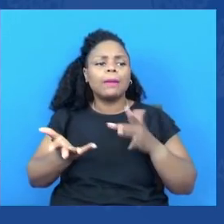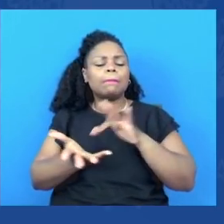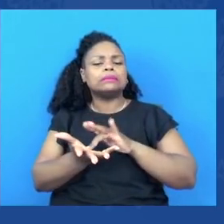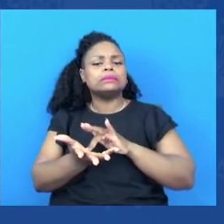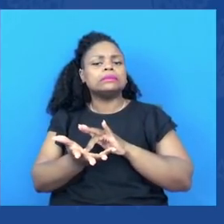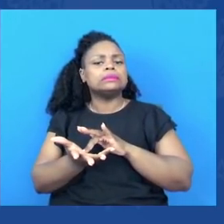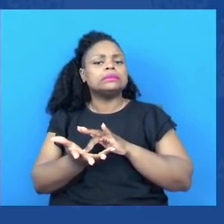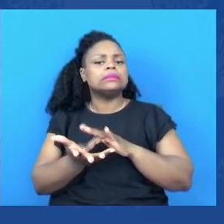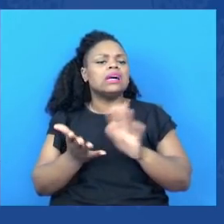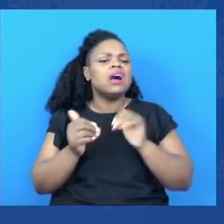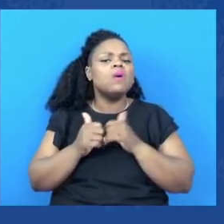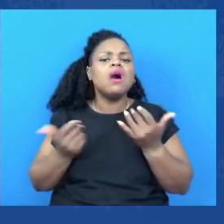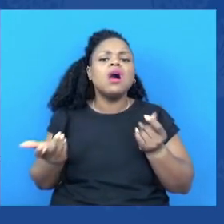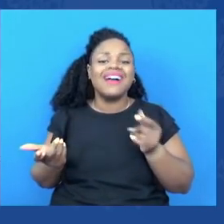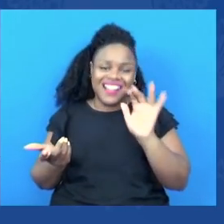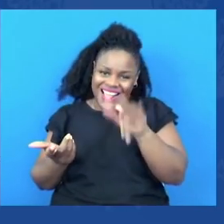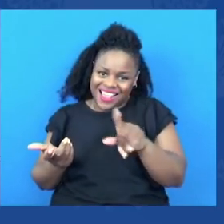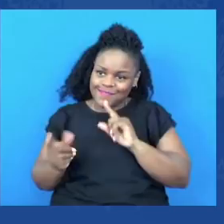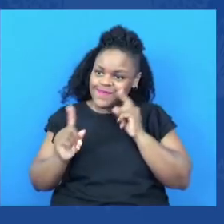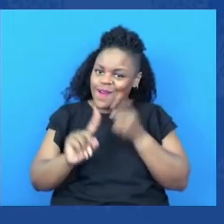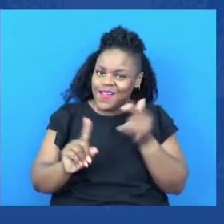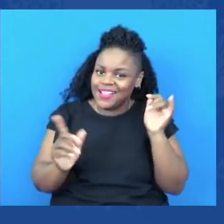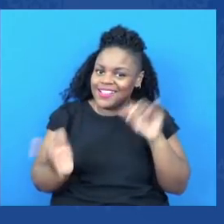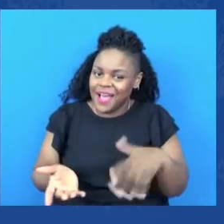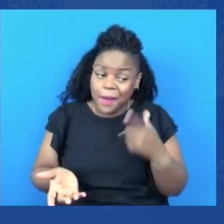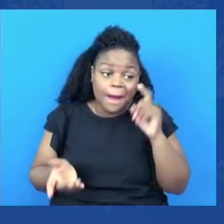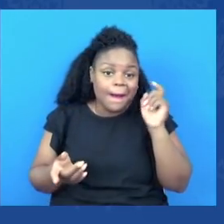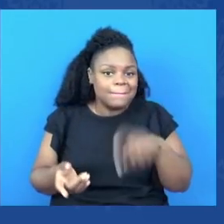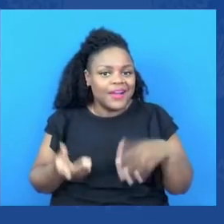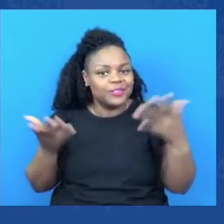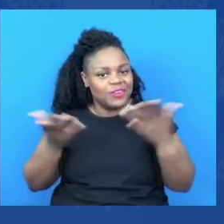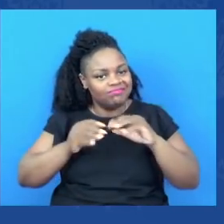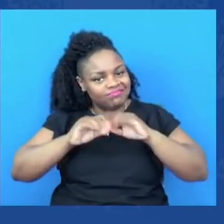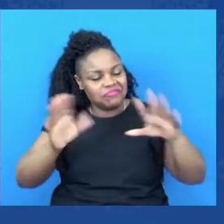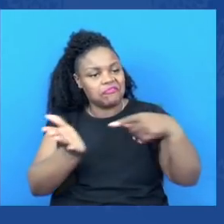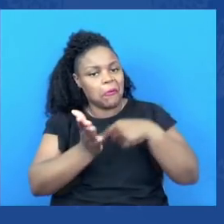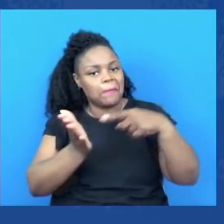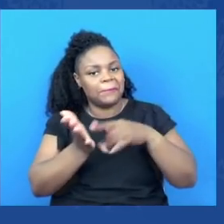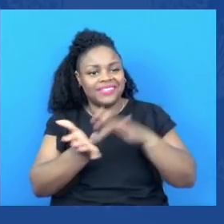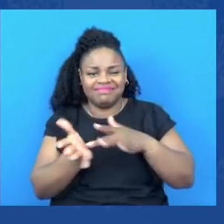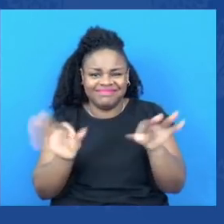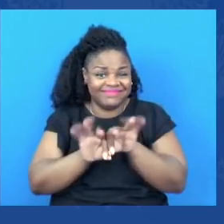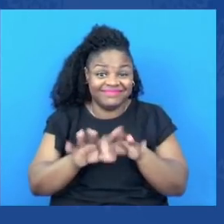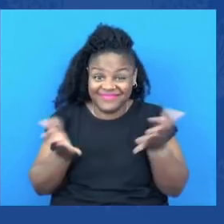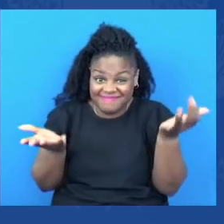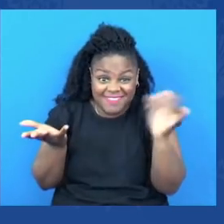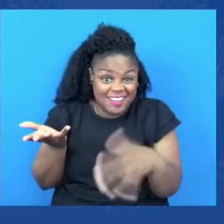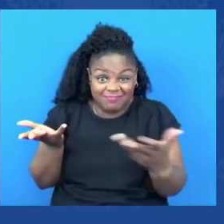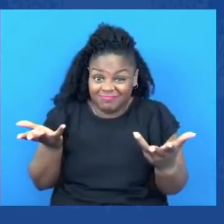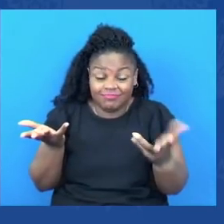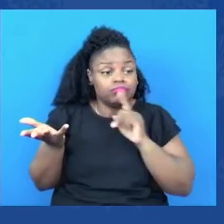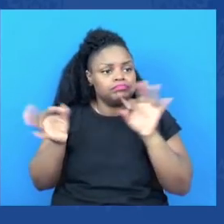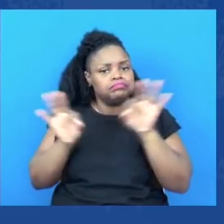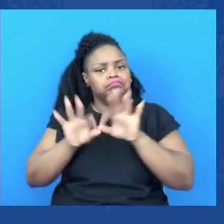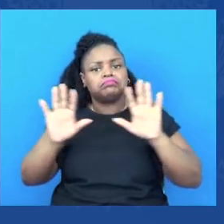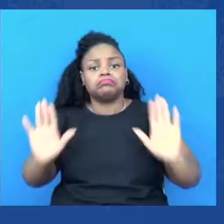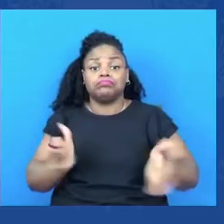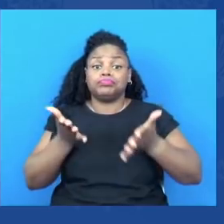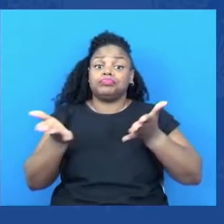And it has to get done. But not only that my plan caps the amount that seniors have to spend on prescription drugs each year